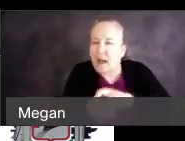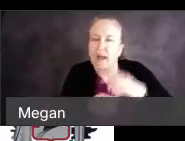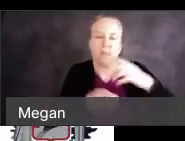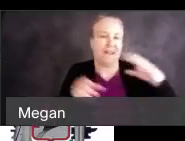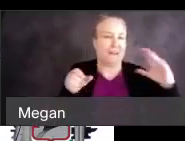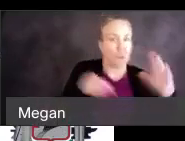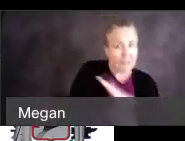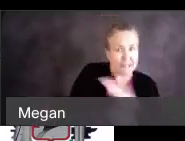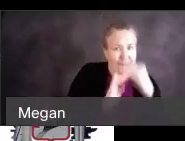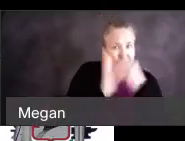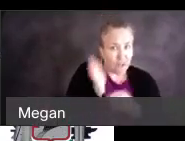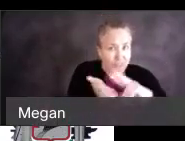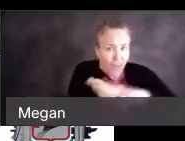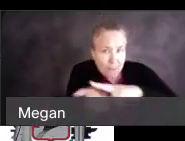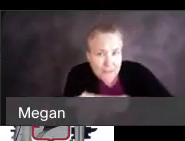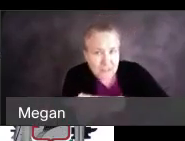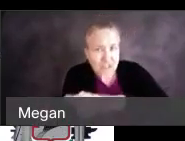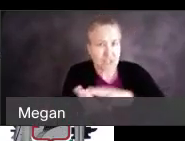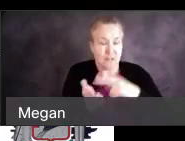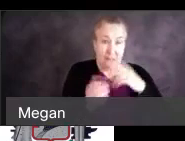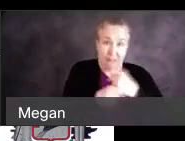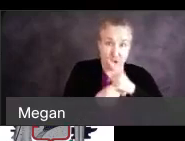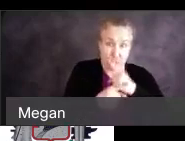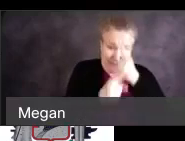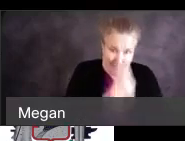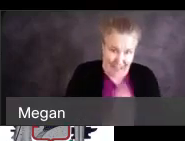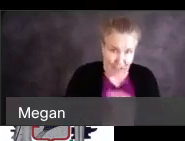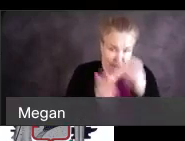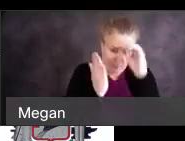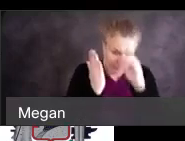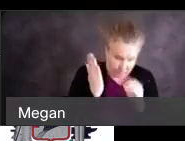and correctly. This program is being jointly administered